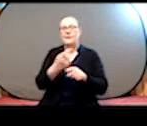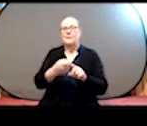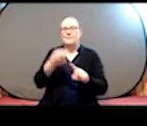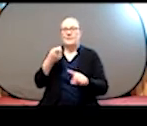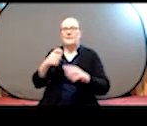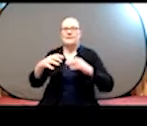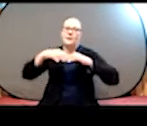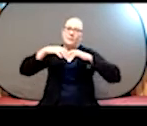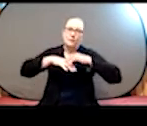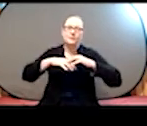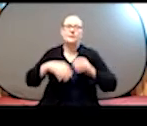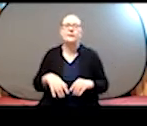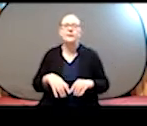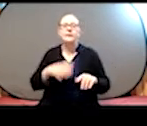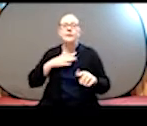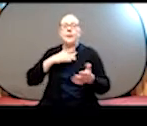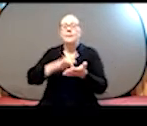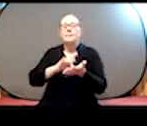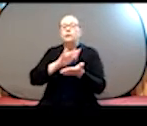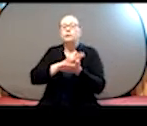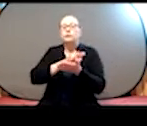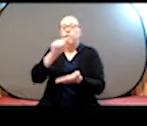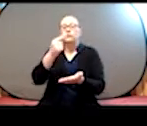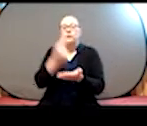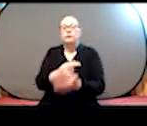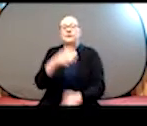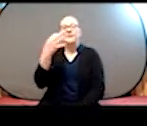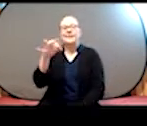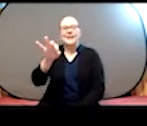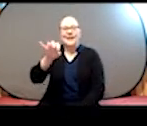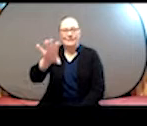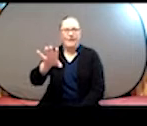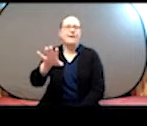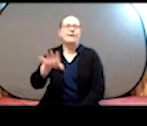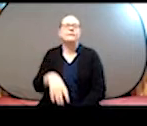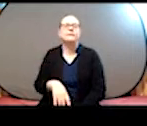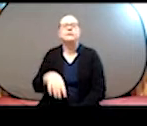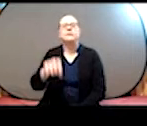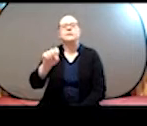picture from my medical school graduation in 1995 from Stanford University. It was my brother and I